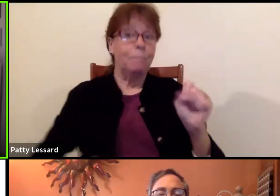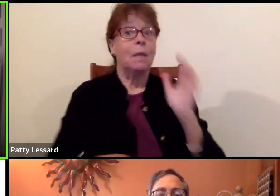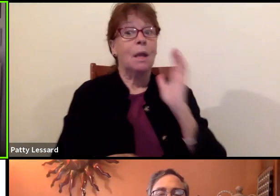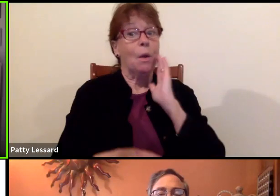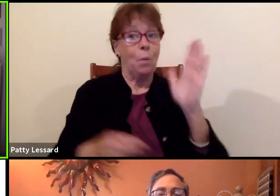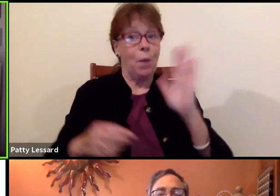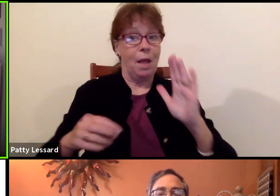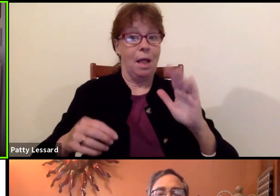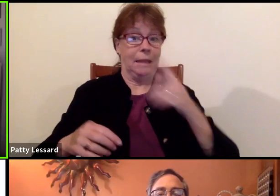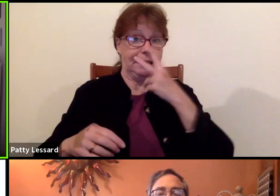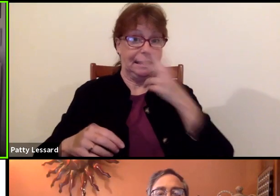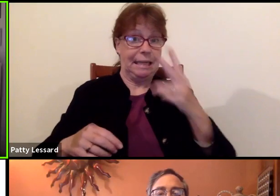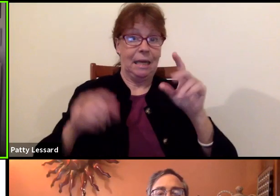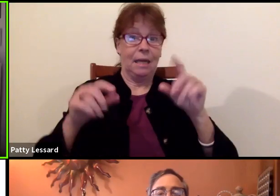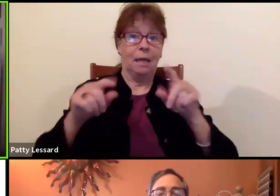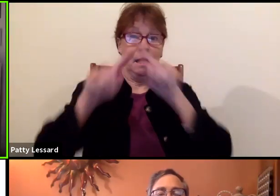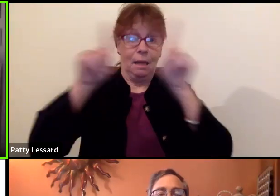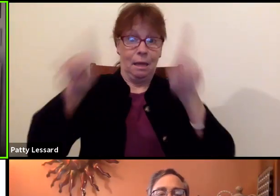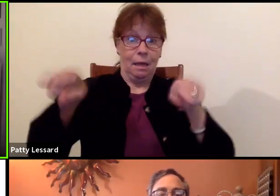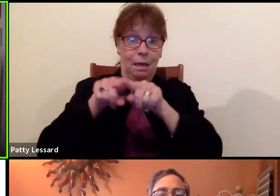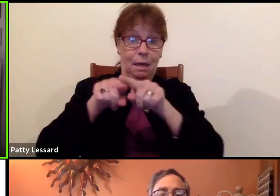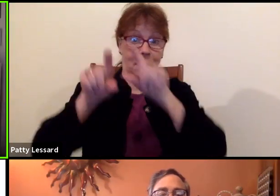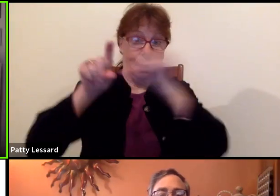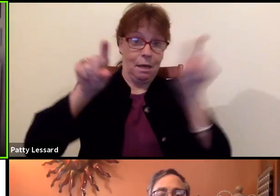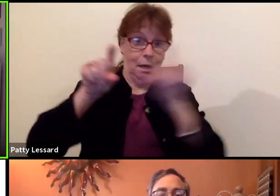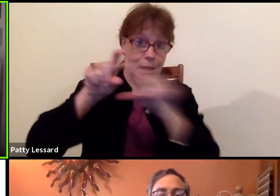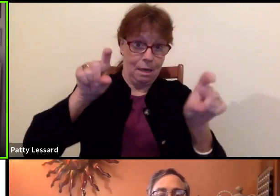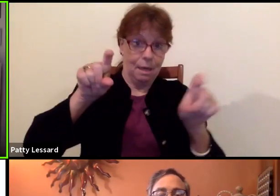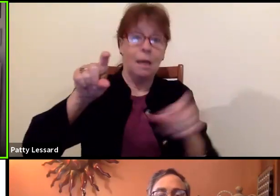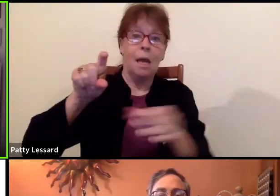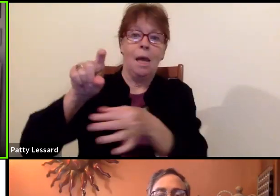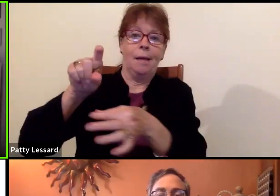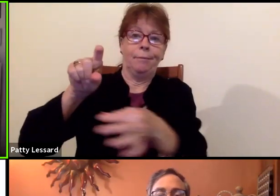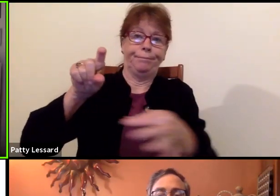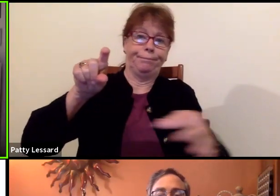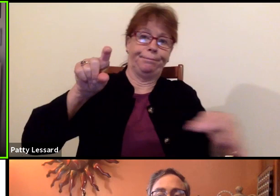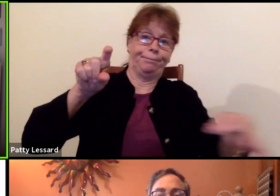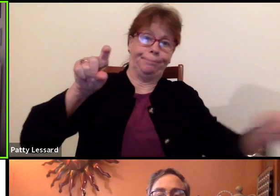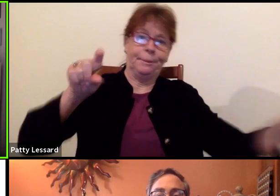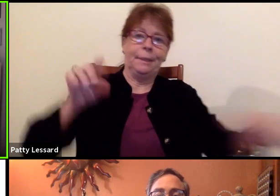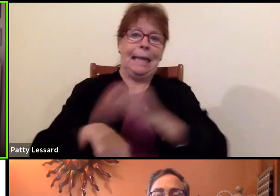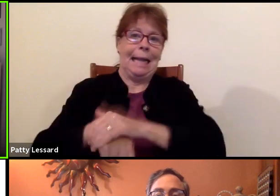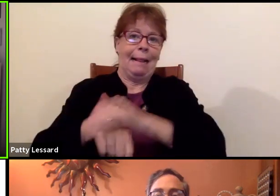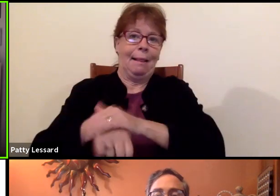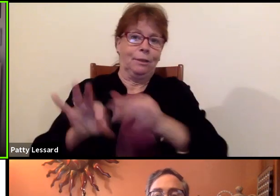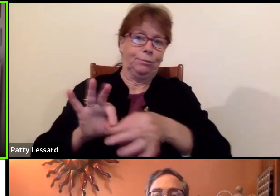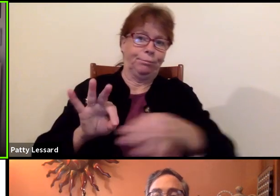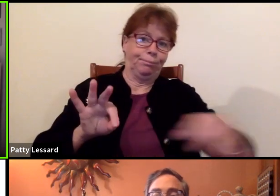And it's -- there's a closed caption control on the bottom of the screen. And it says "show subtitles" and